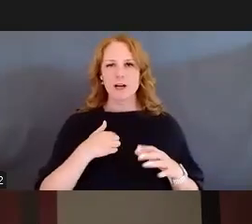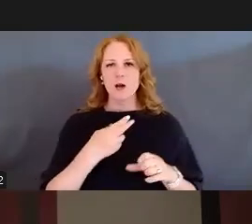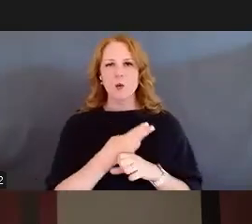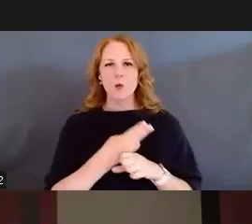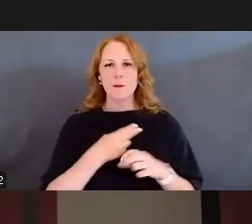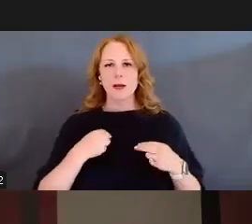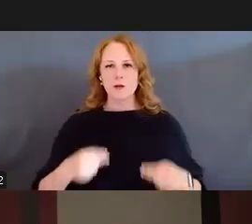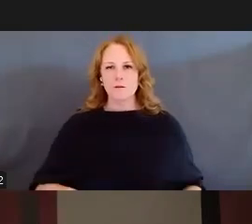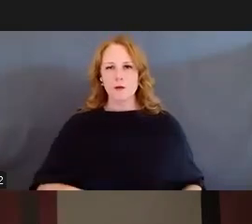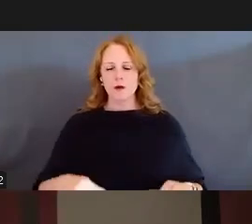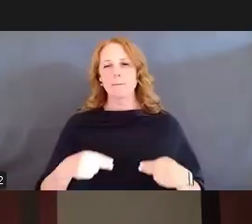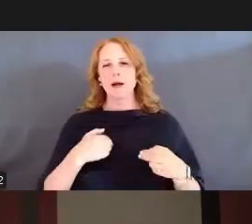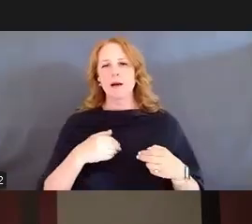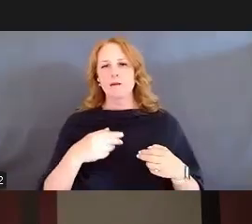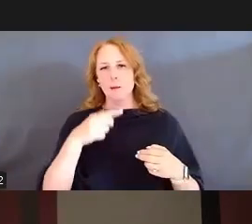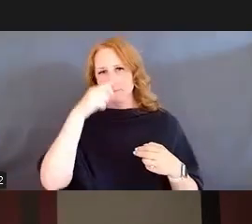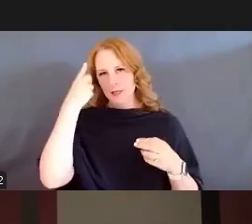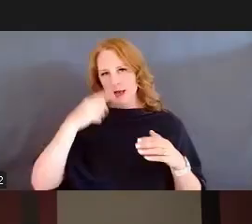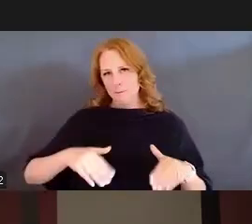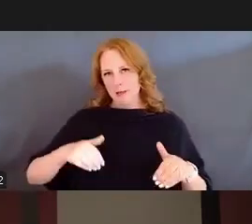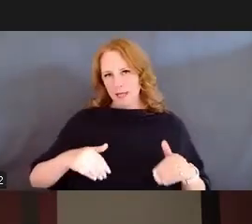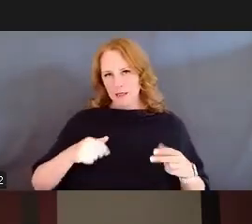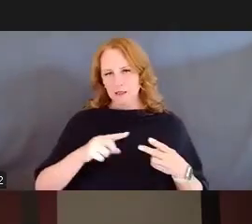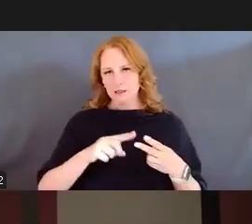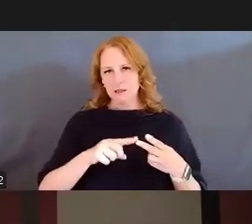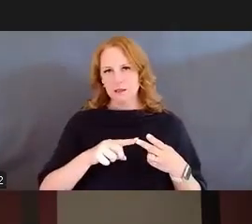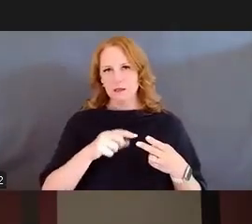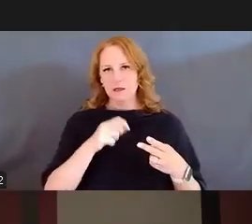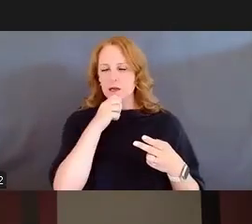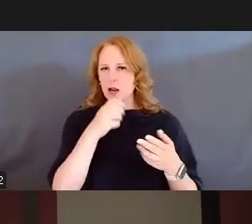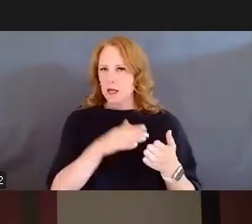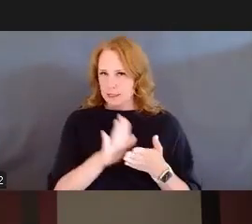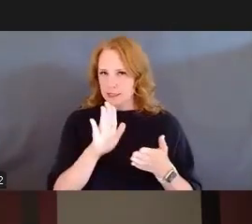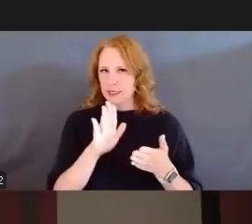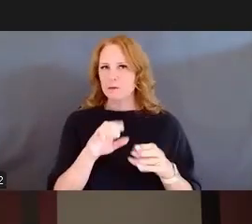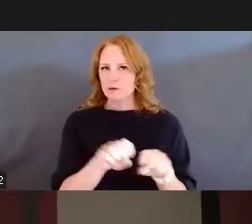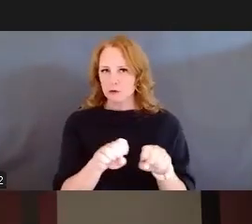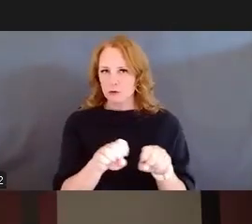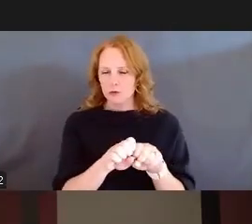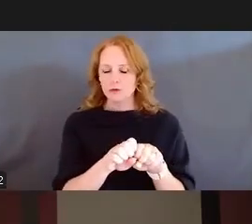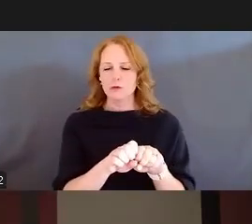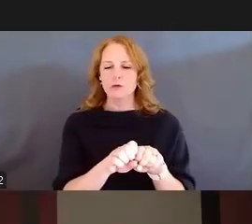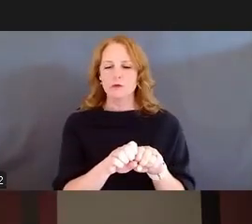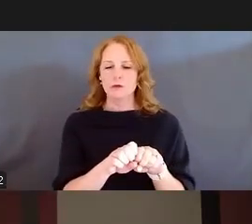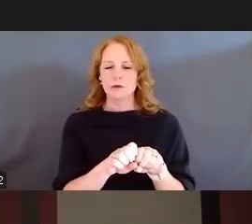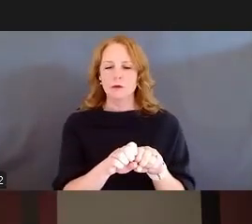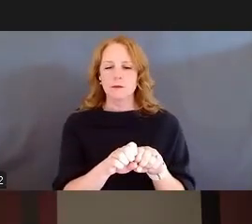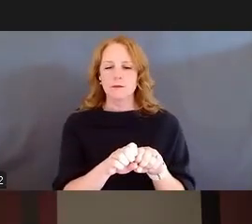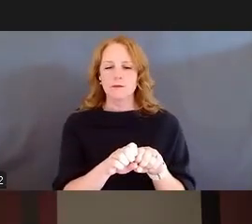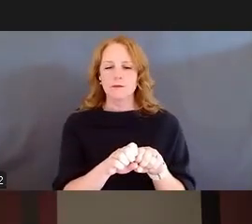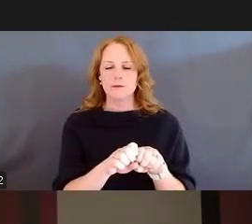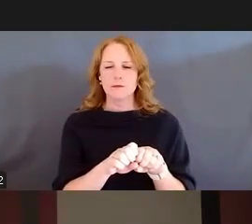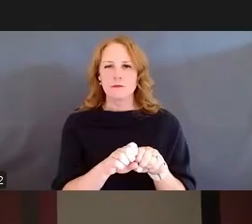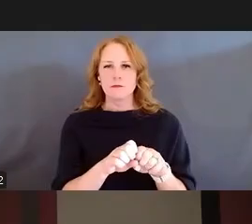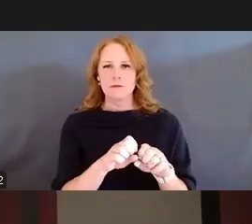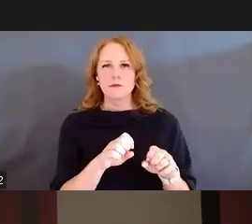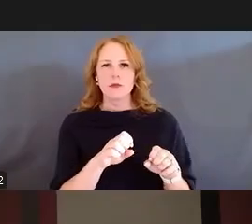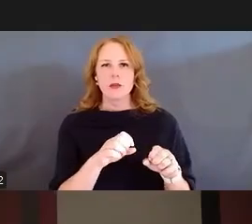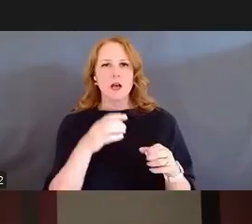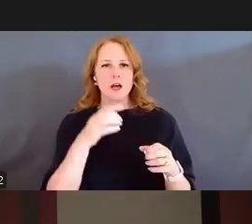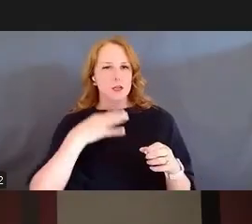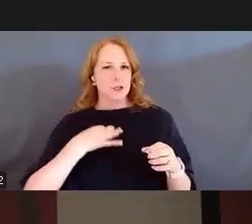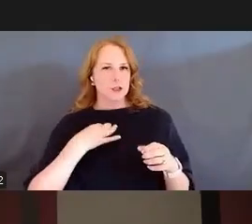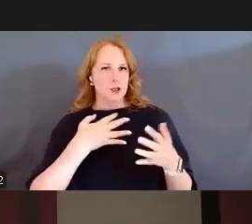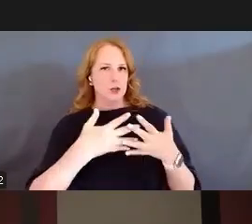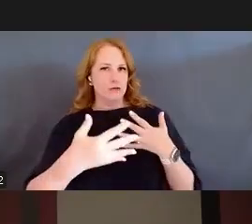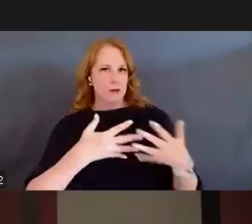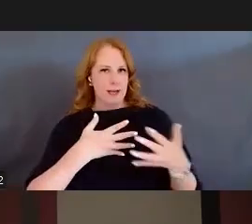consists of black pants, non non-slip resistant shoes and my shirt is gray and my hat is like a